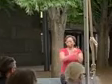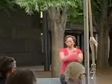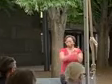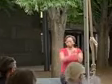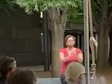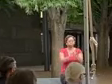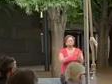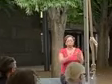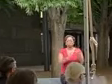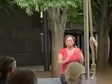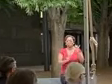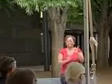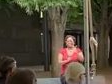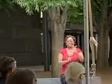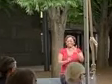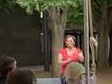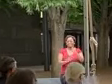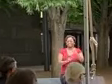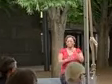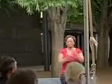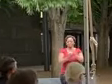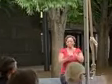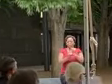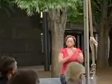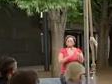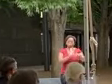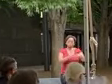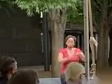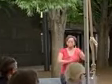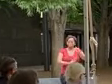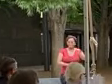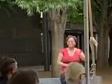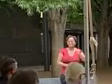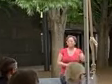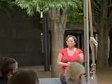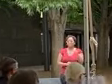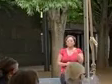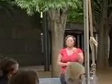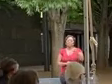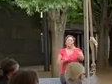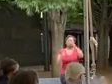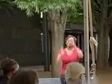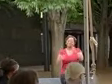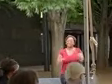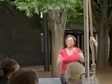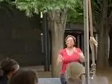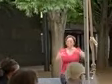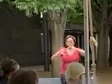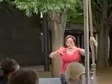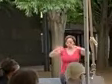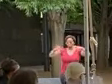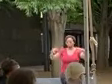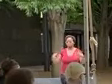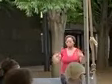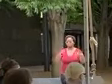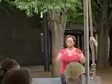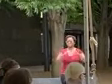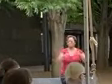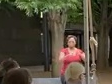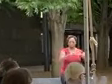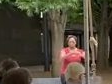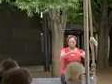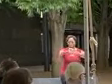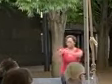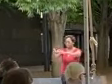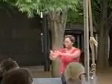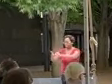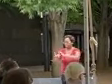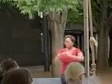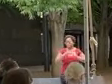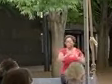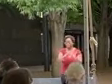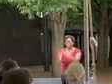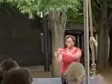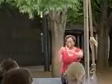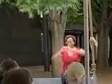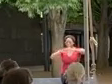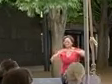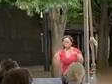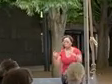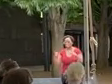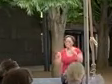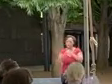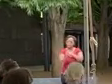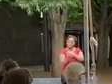In the 1980s disability advocates organized a coalition of supporters to agitate lawmakers to craft civil rights legislation